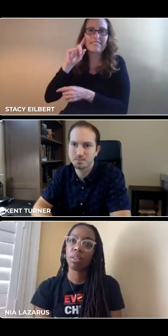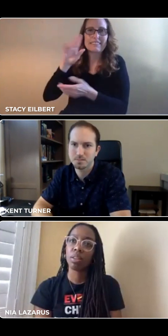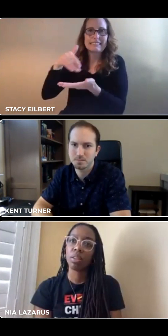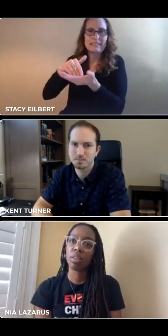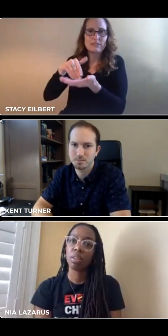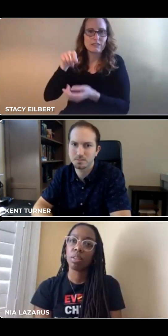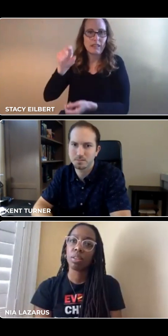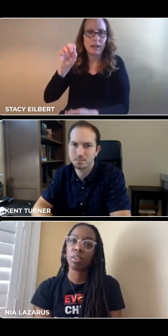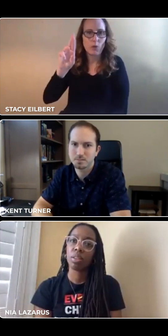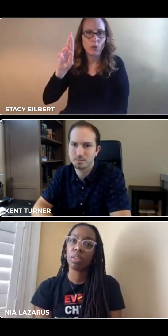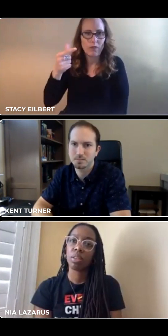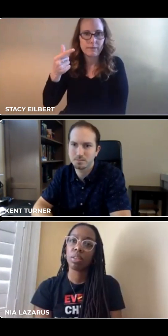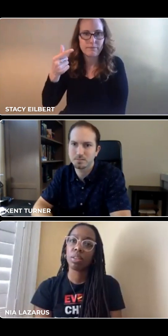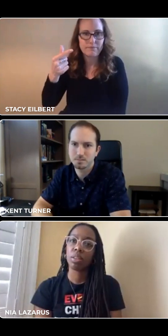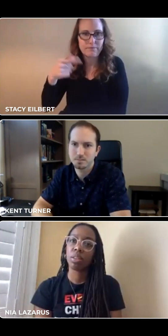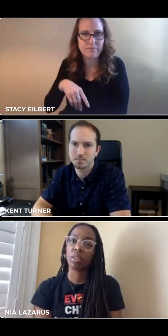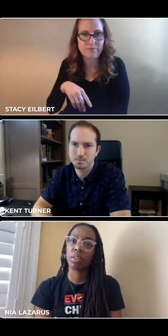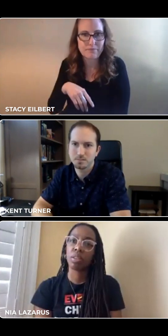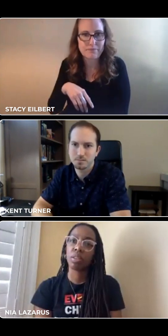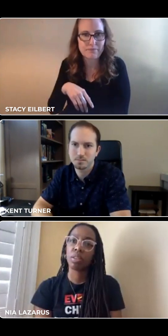nationaldeafcenter.org website.